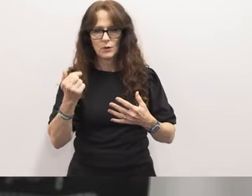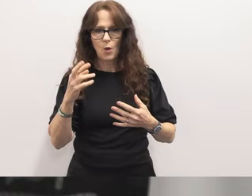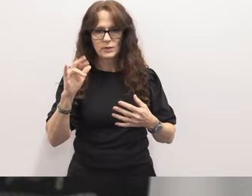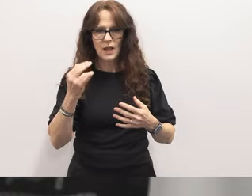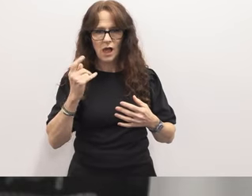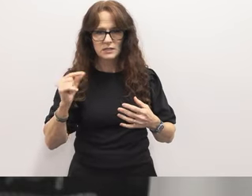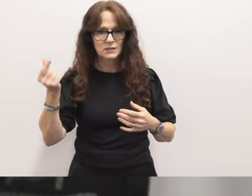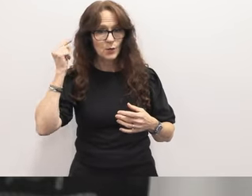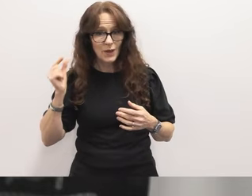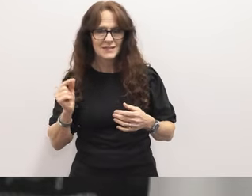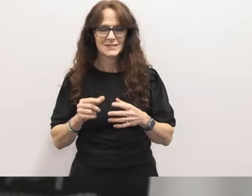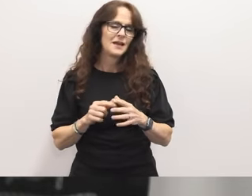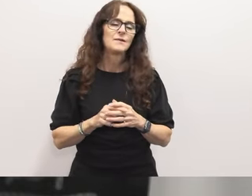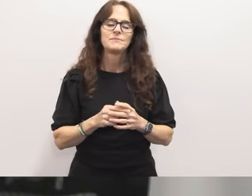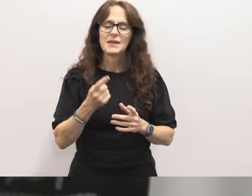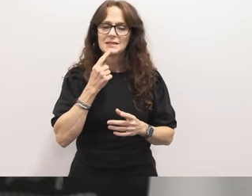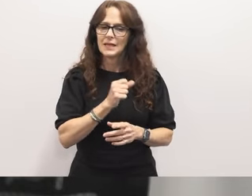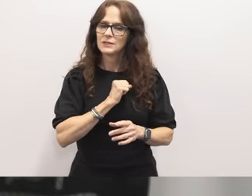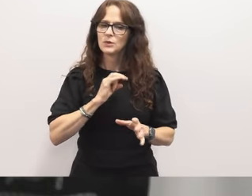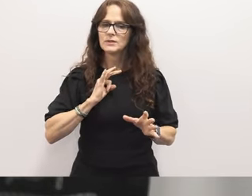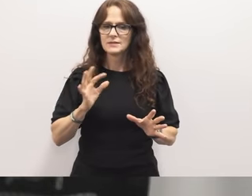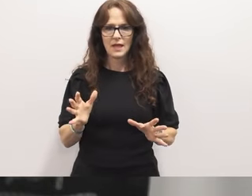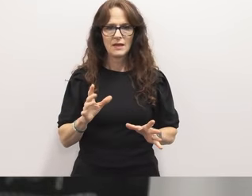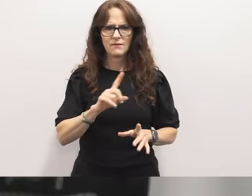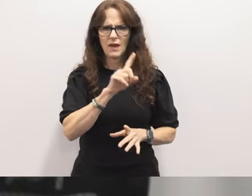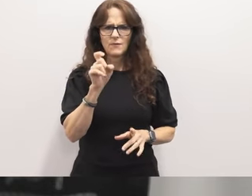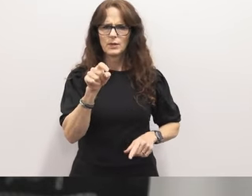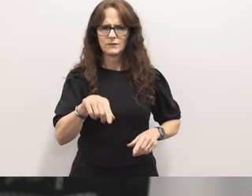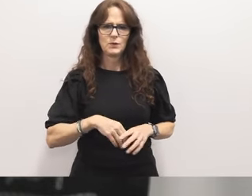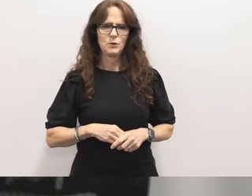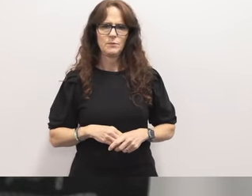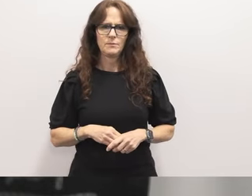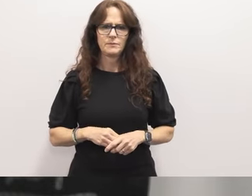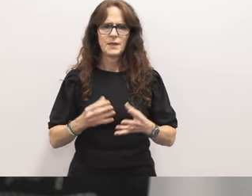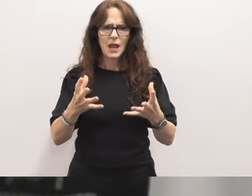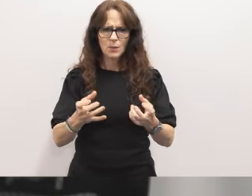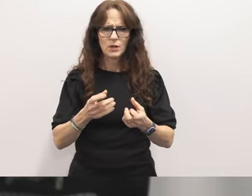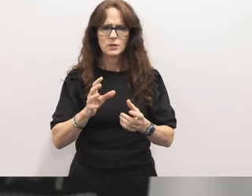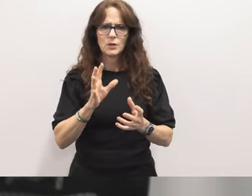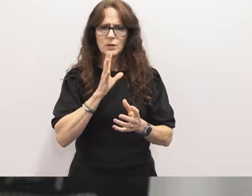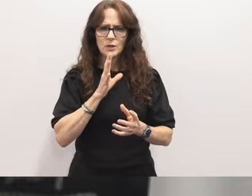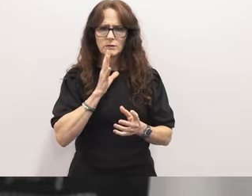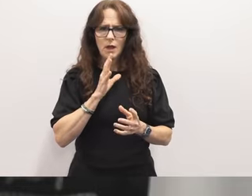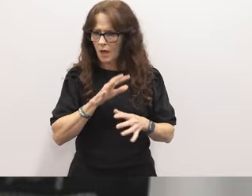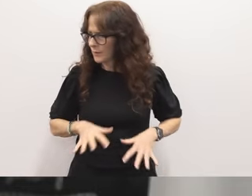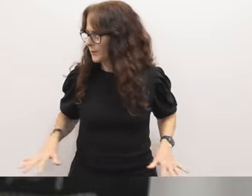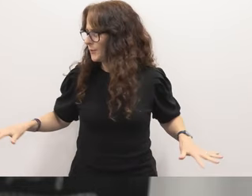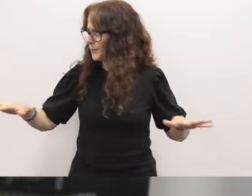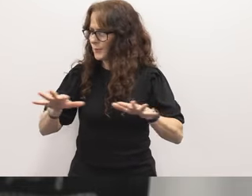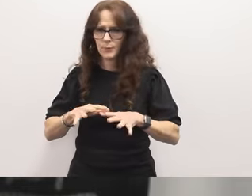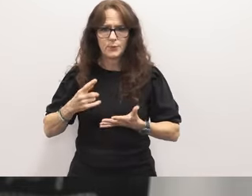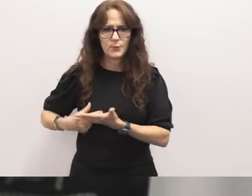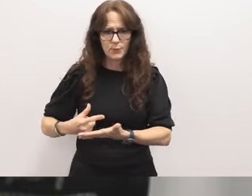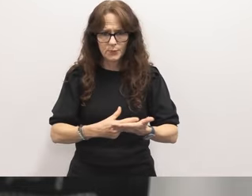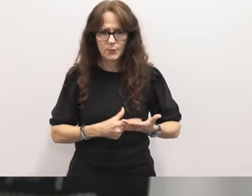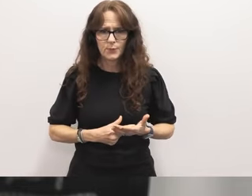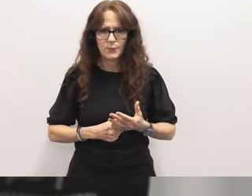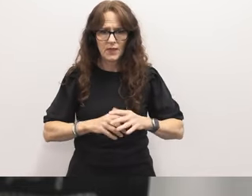And then I said to my staff, "I have a question for you and I want you to talk at your tables about this, and then we'll talk whole group."